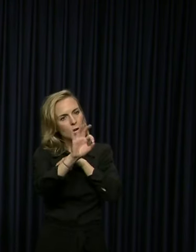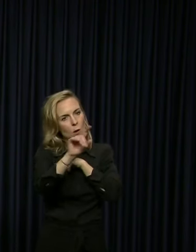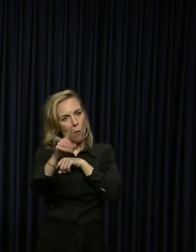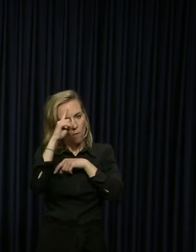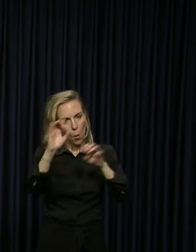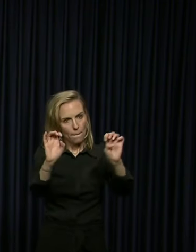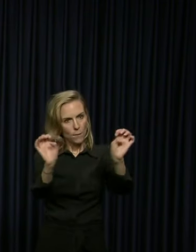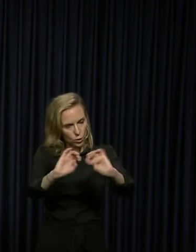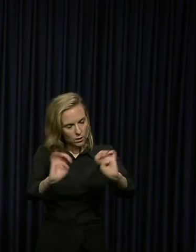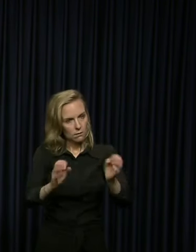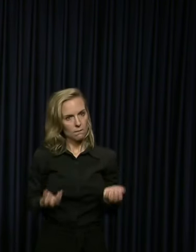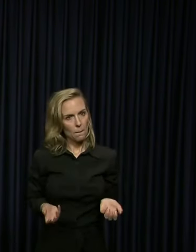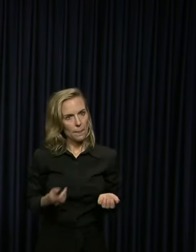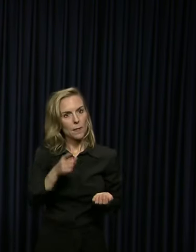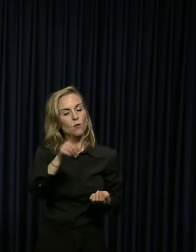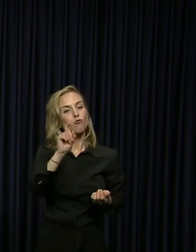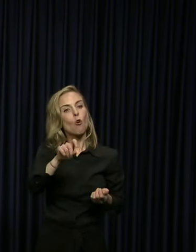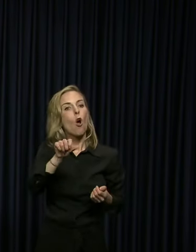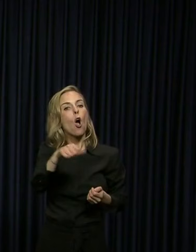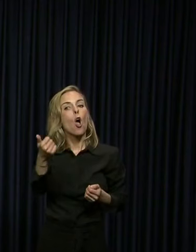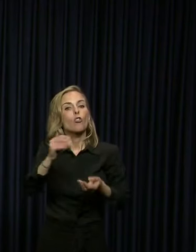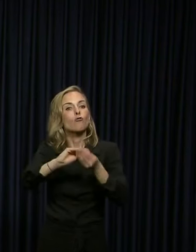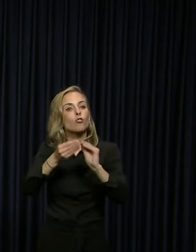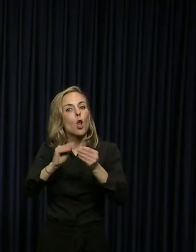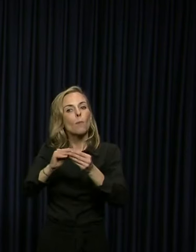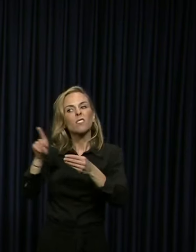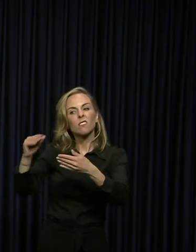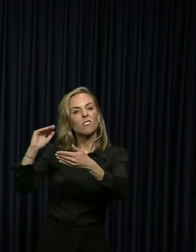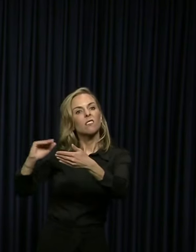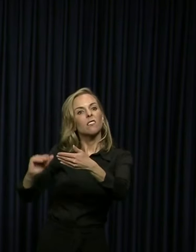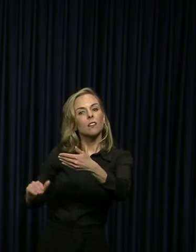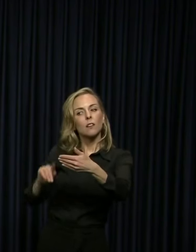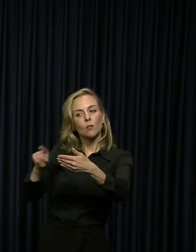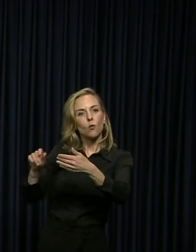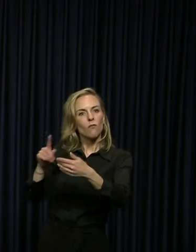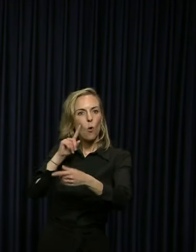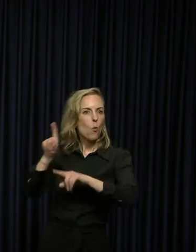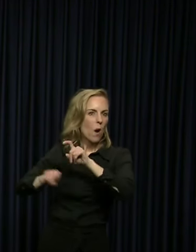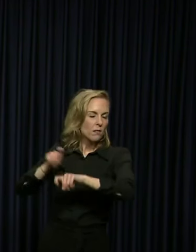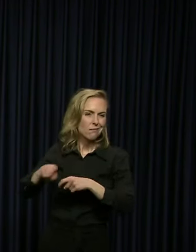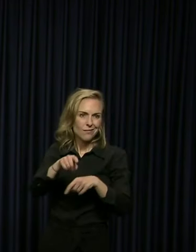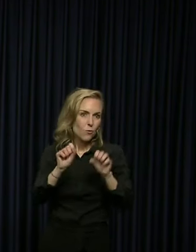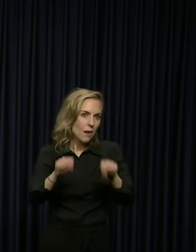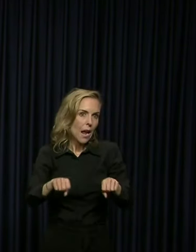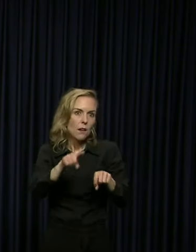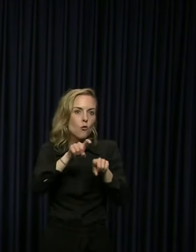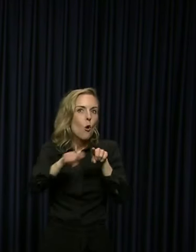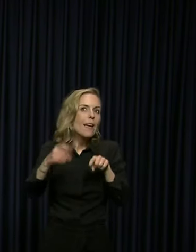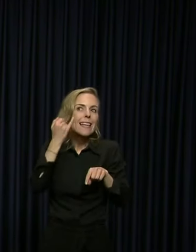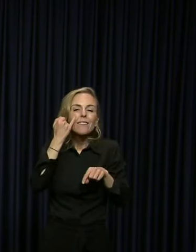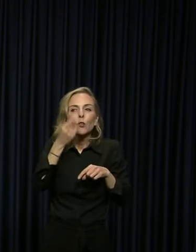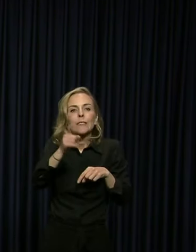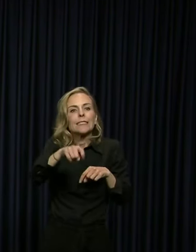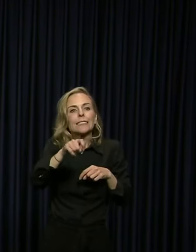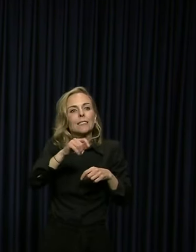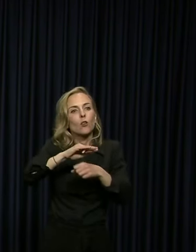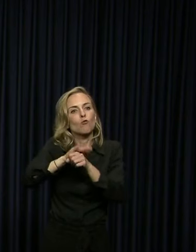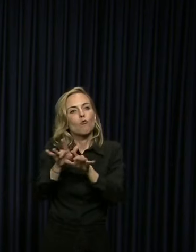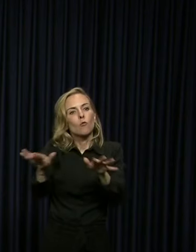COLD WAR, THERE WAS A FACE TO WHO WE BELIEVED WHAT IS THE ENEMY AT THAT TIME, AND WE CAN'T